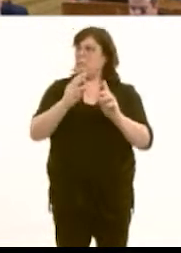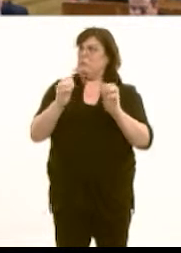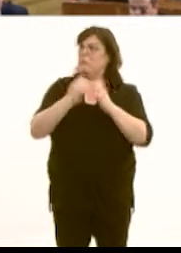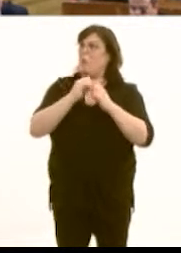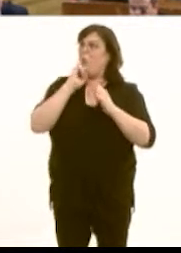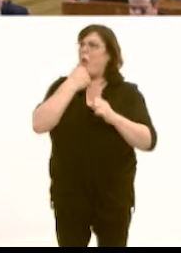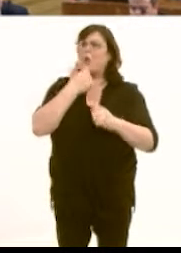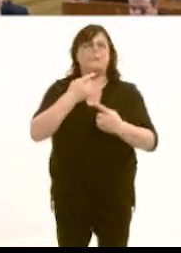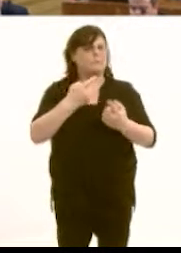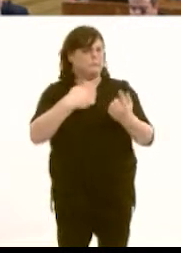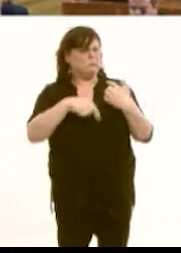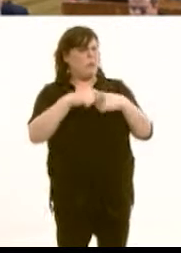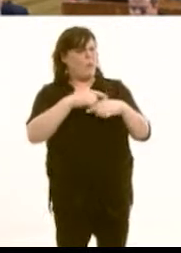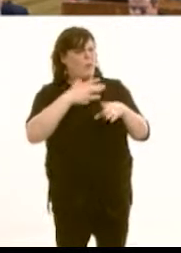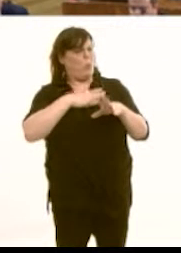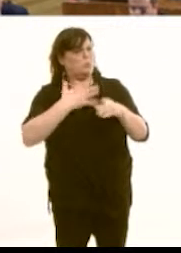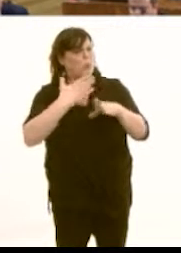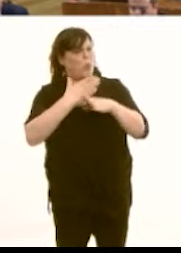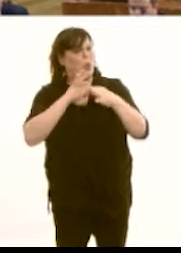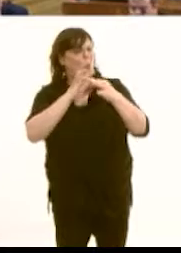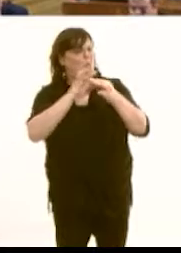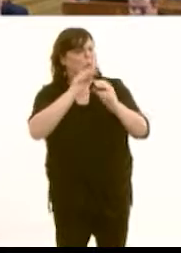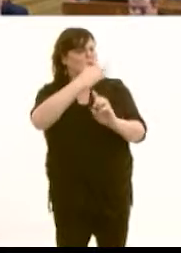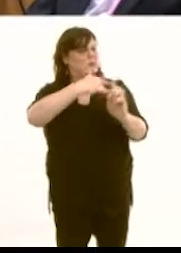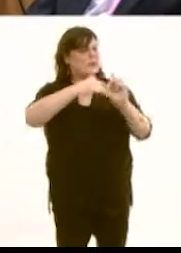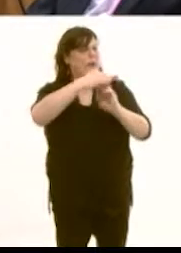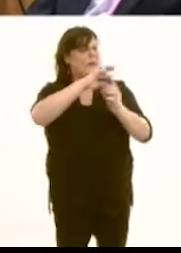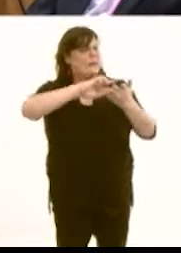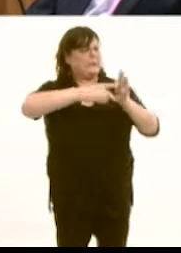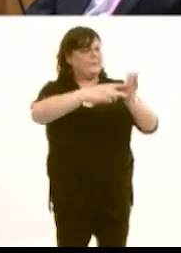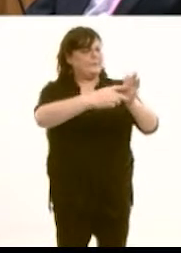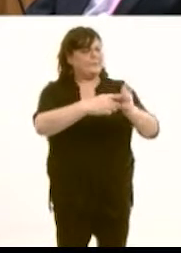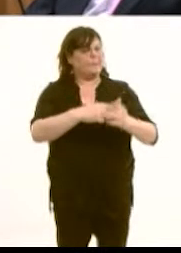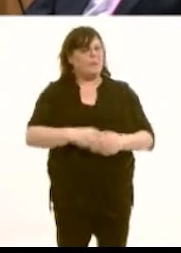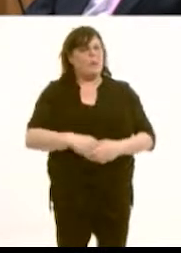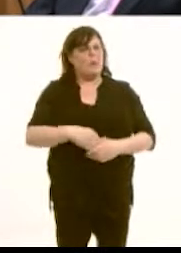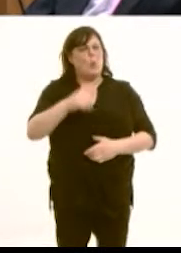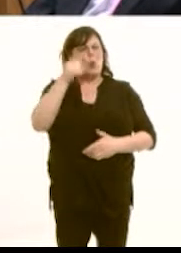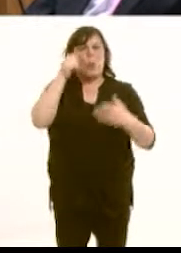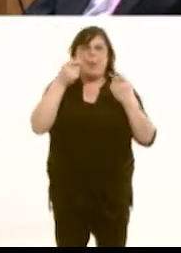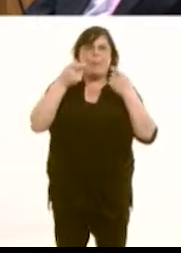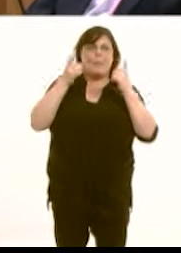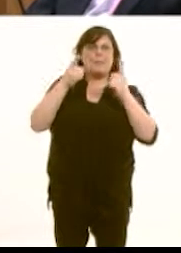I know that the Minister, for example, has commissioned Sustrans to provide technical